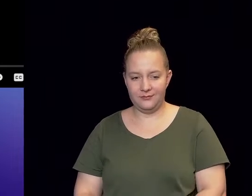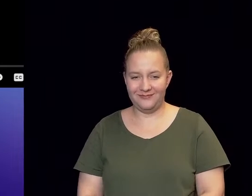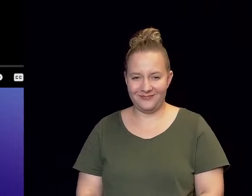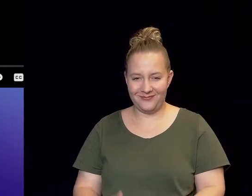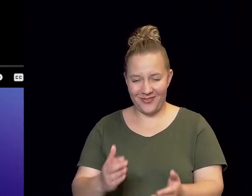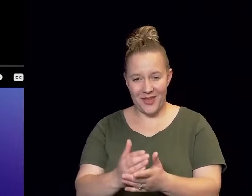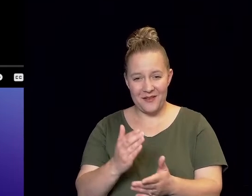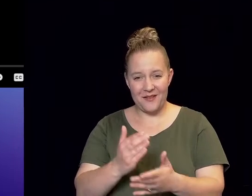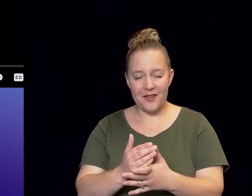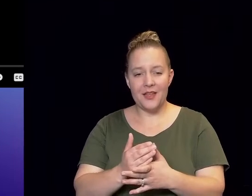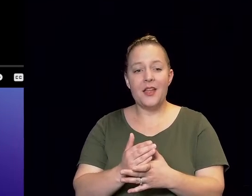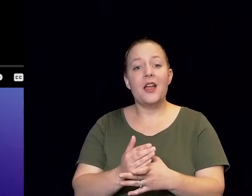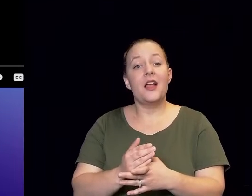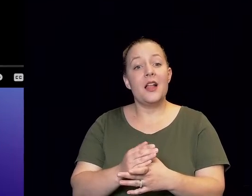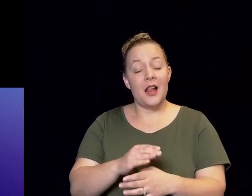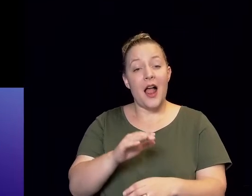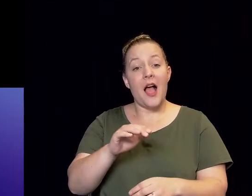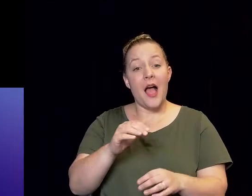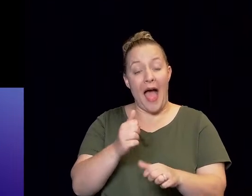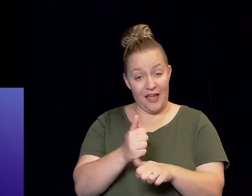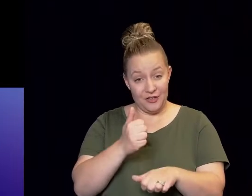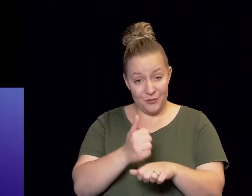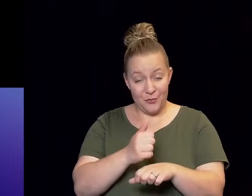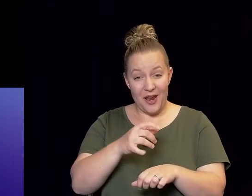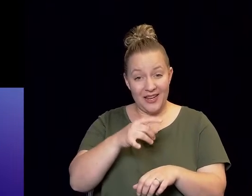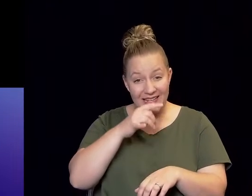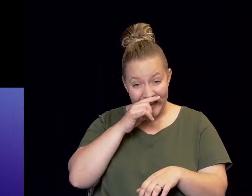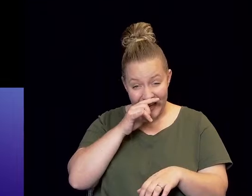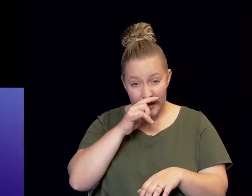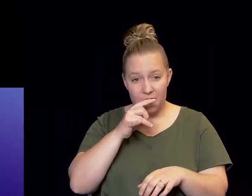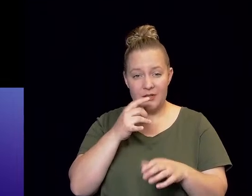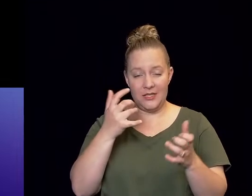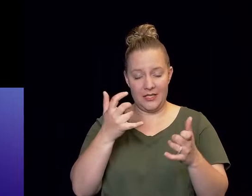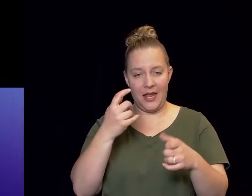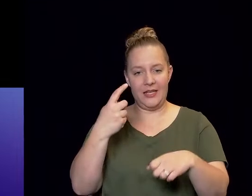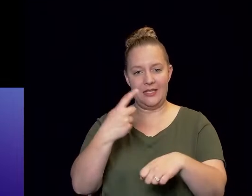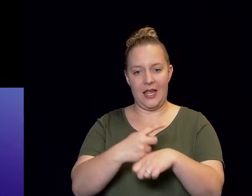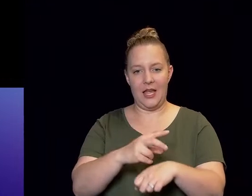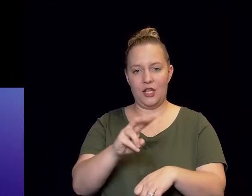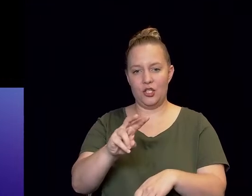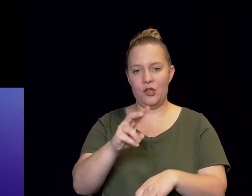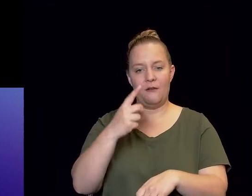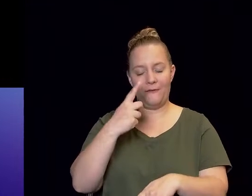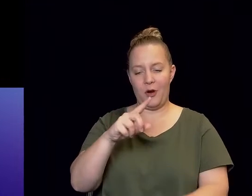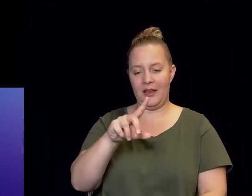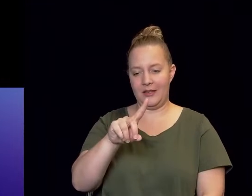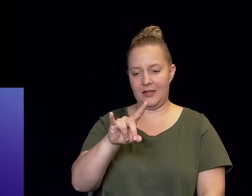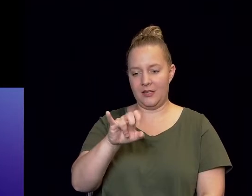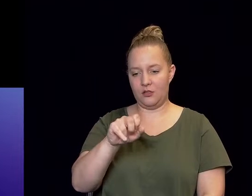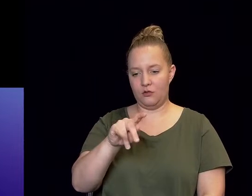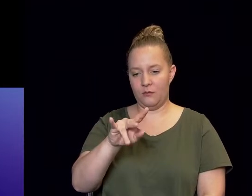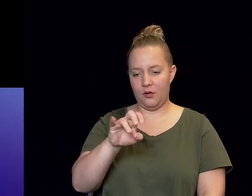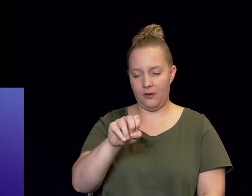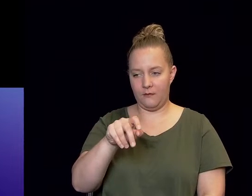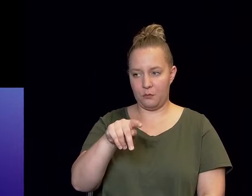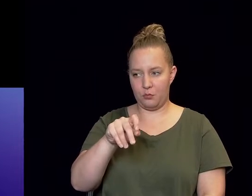All right pre-algebra kiddos! Today is day two of the distributive property. So again, we are going to